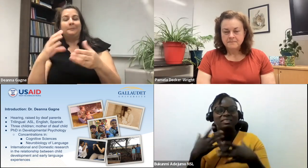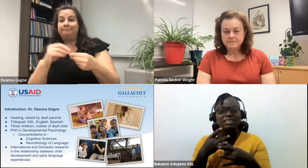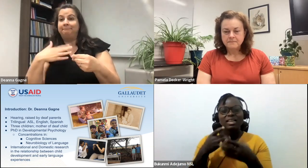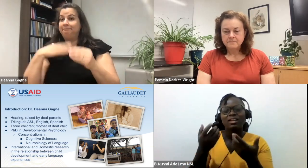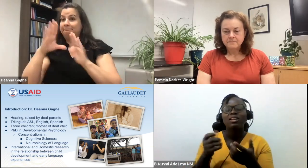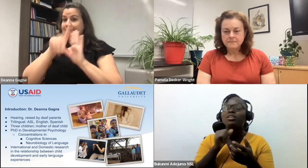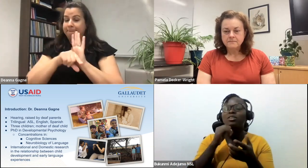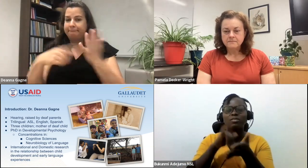so